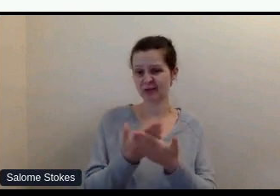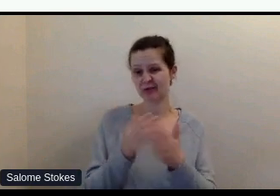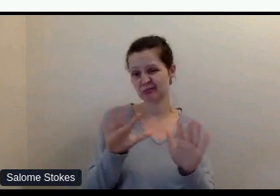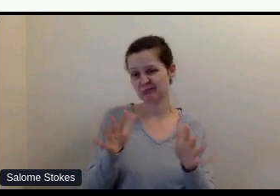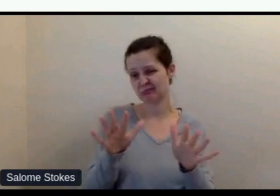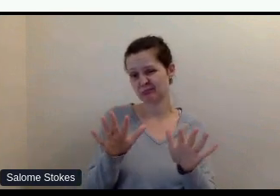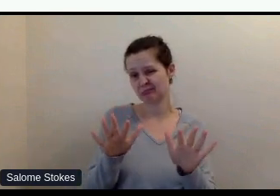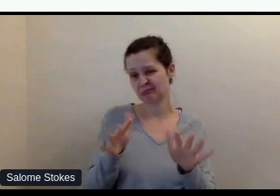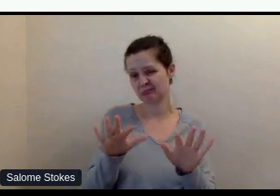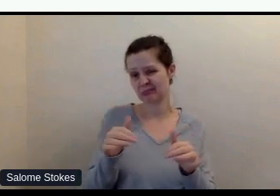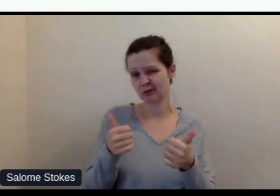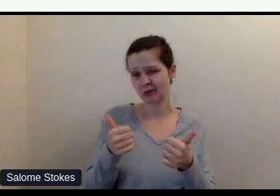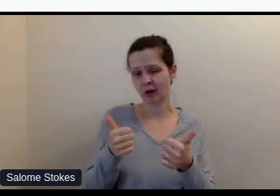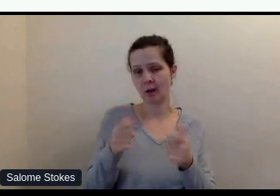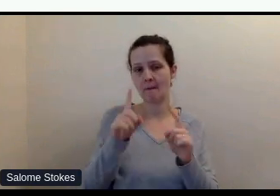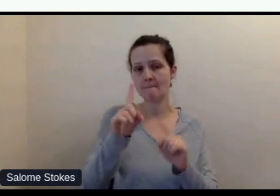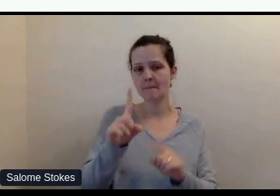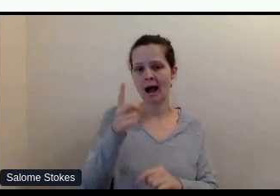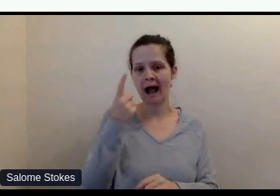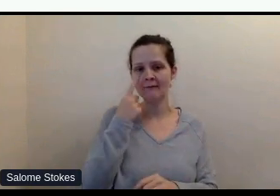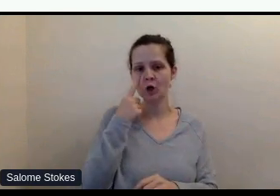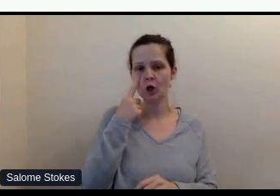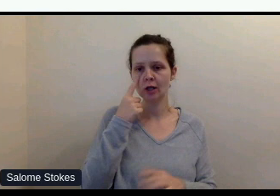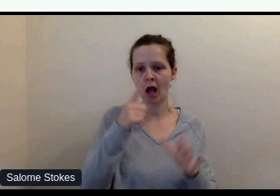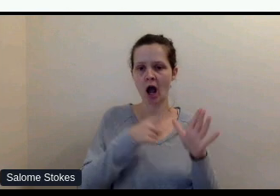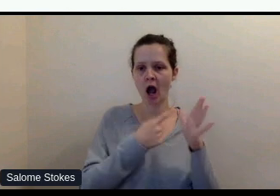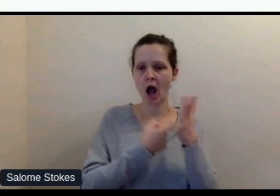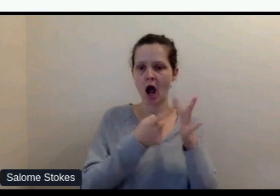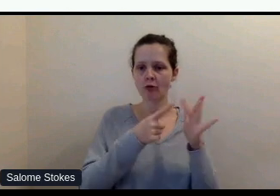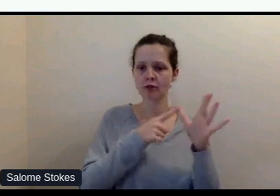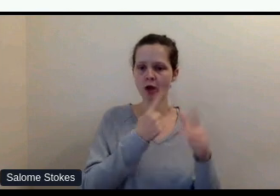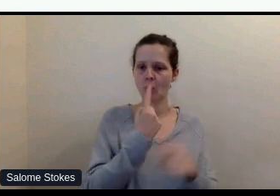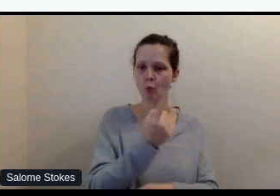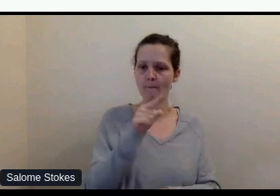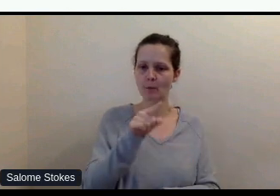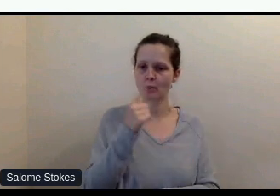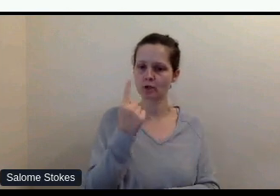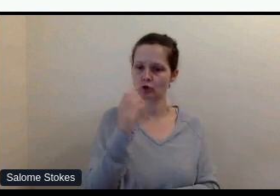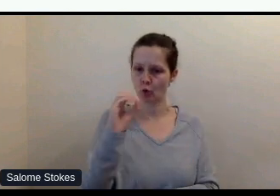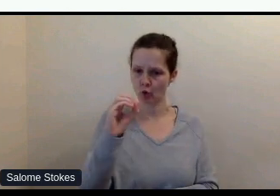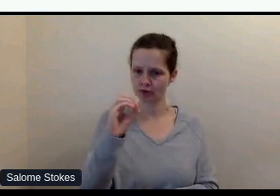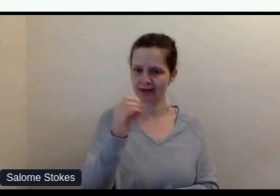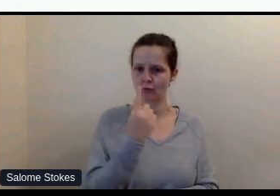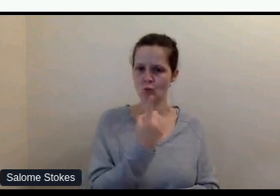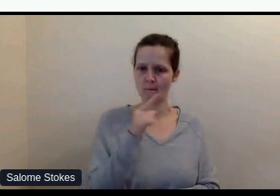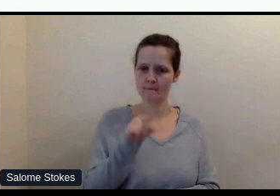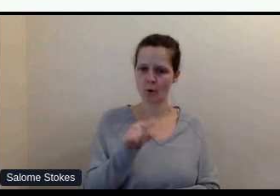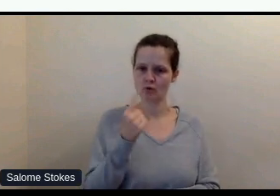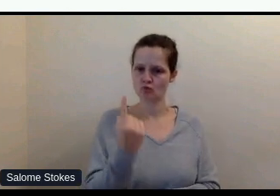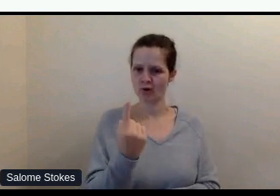But if you look at ARIA 1.0 and 1.1, right down towards the bottom of the graph with